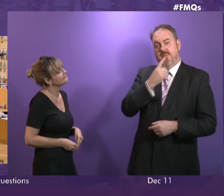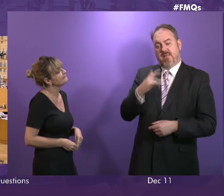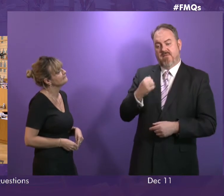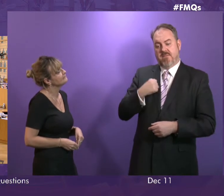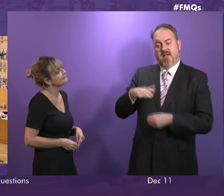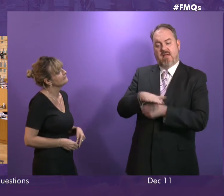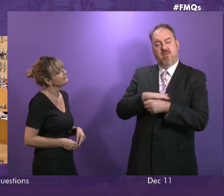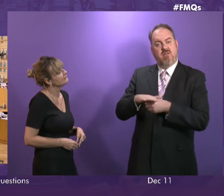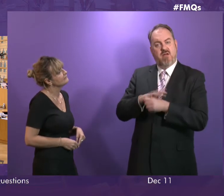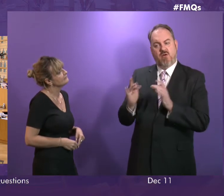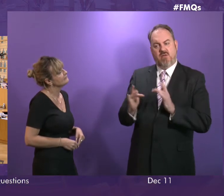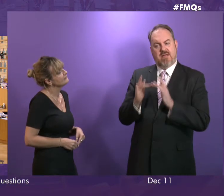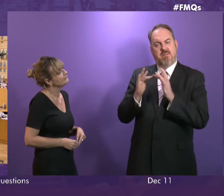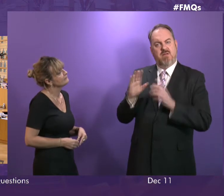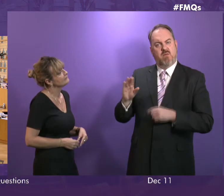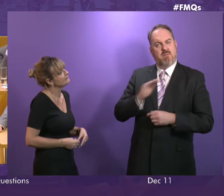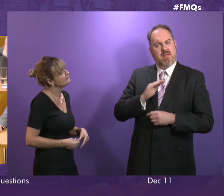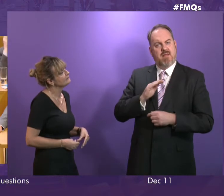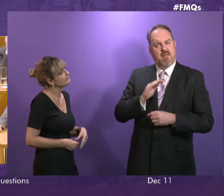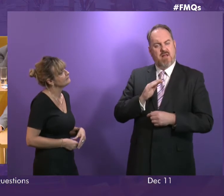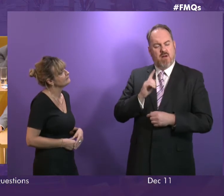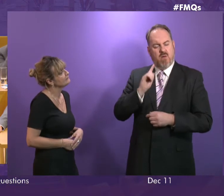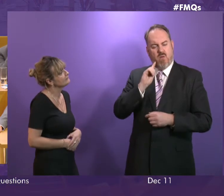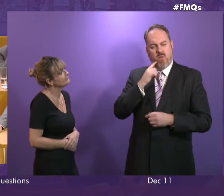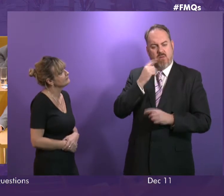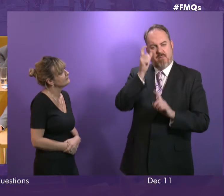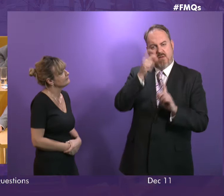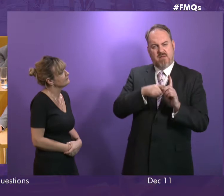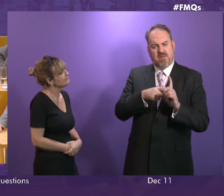family member suffering from significant underlying medical conditions, which make him particularly